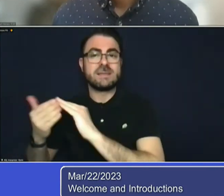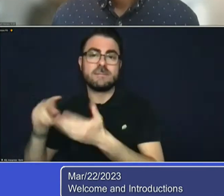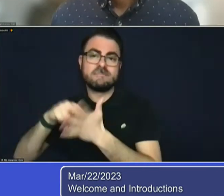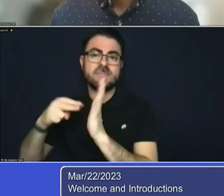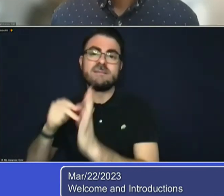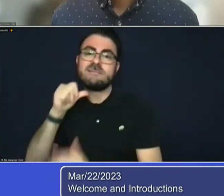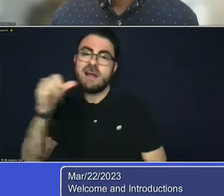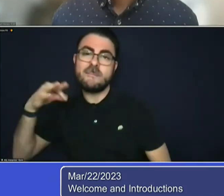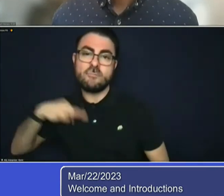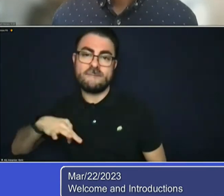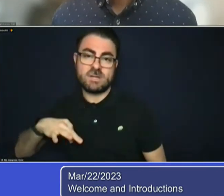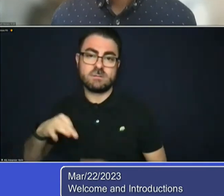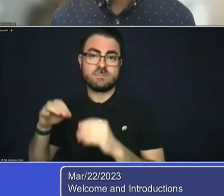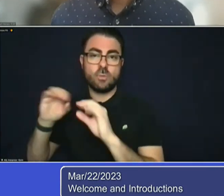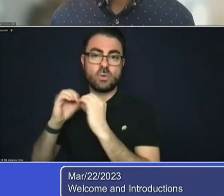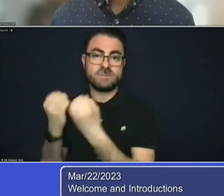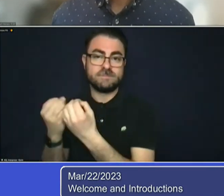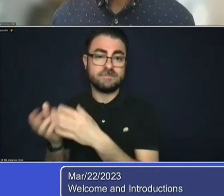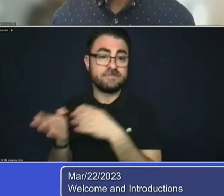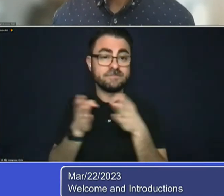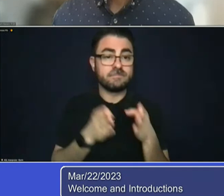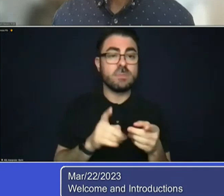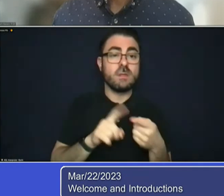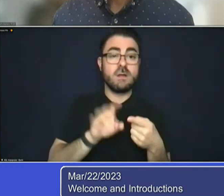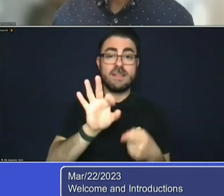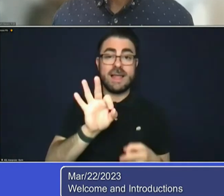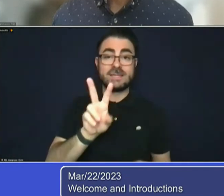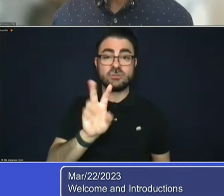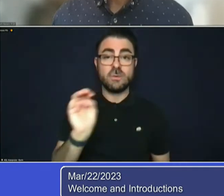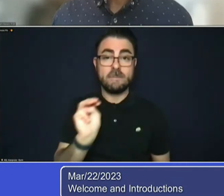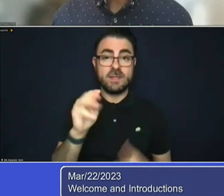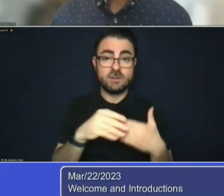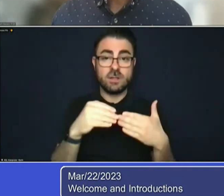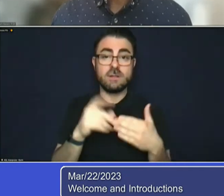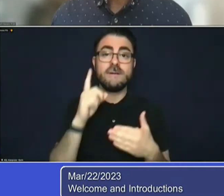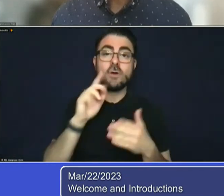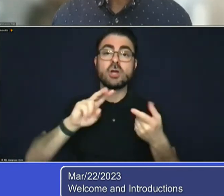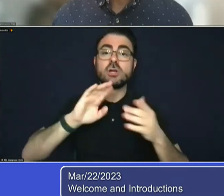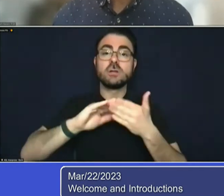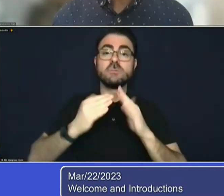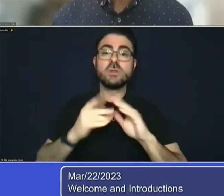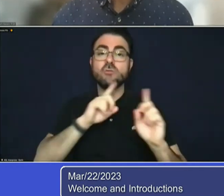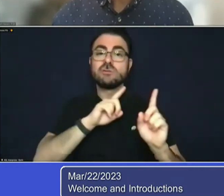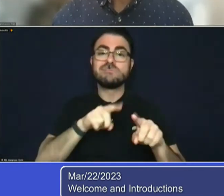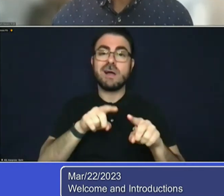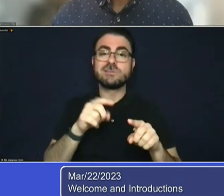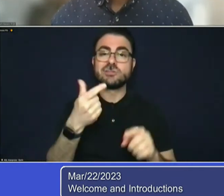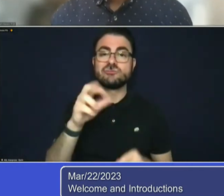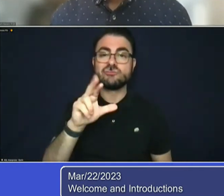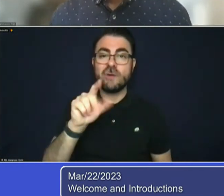THE FUNDING WAS FOR COMMUNITY